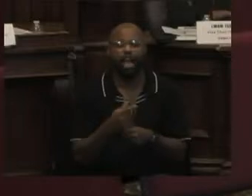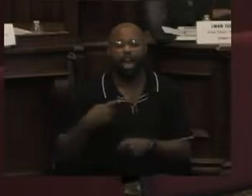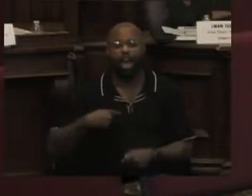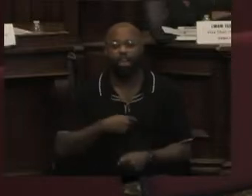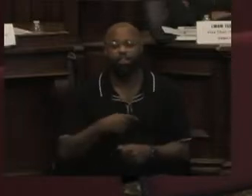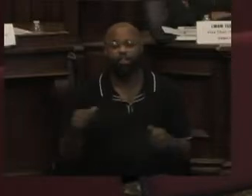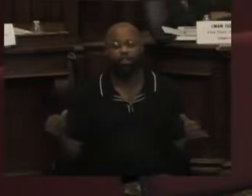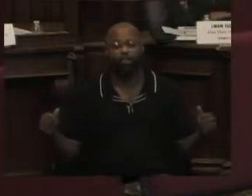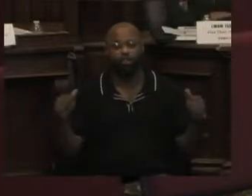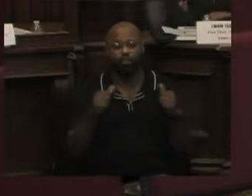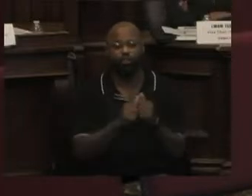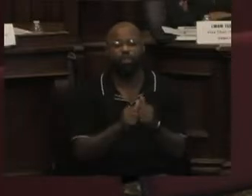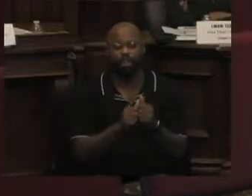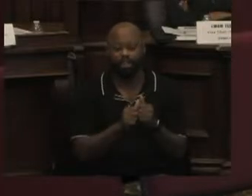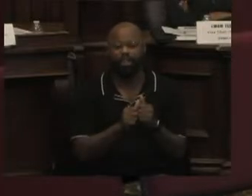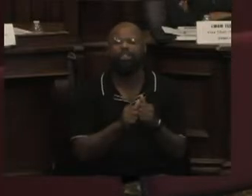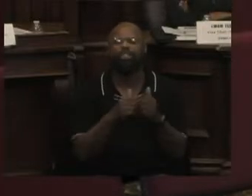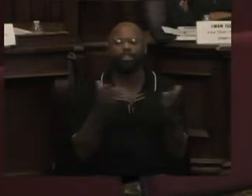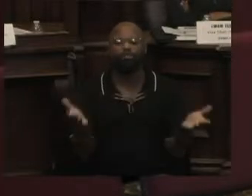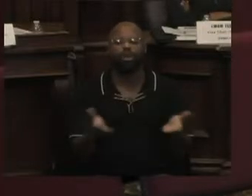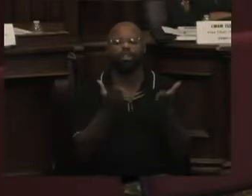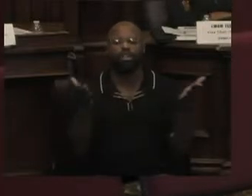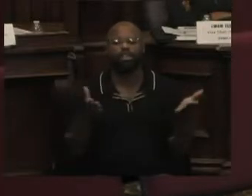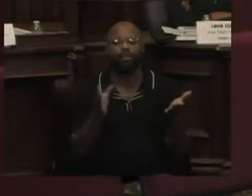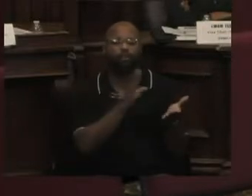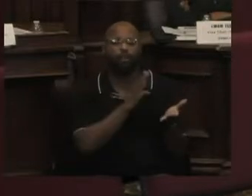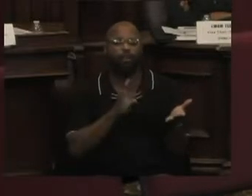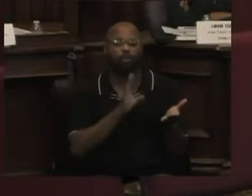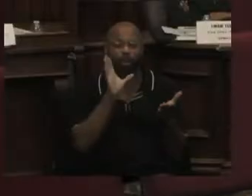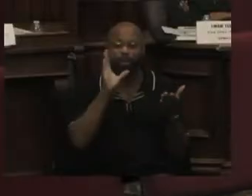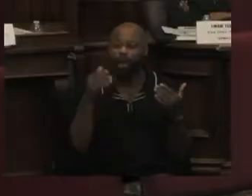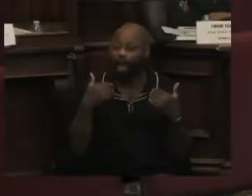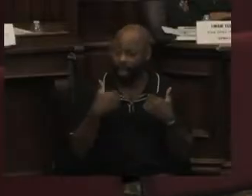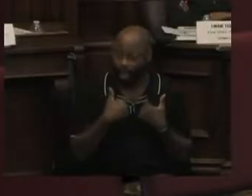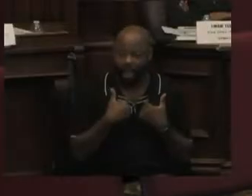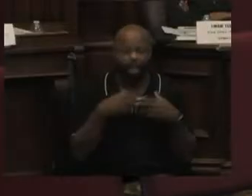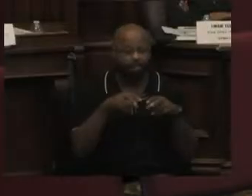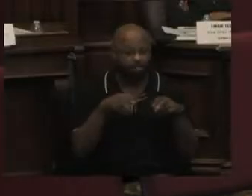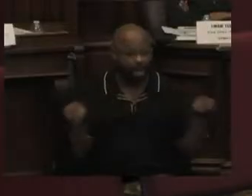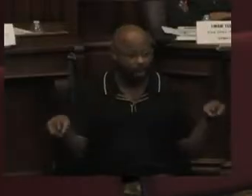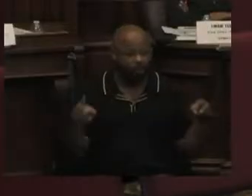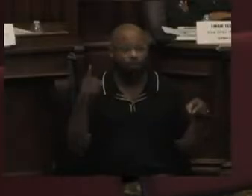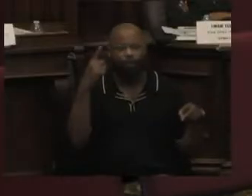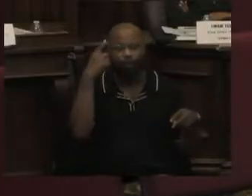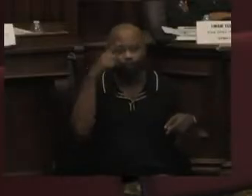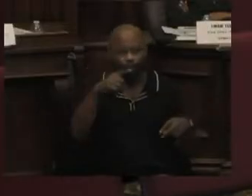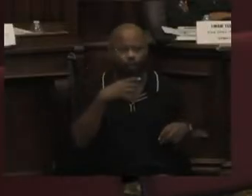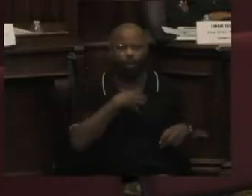created we we with the. With